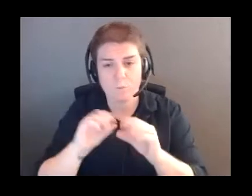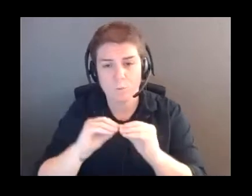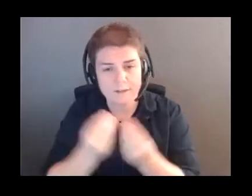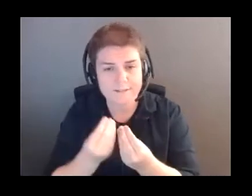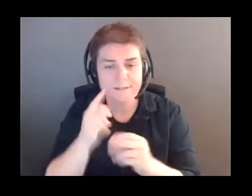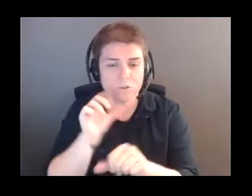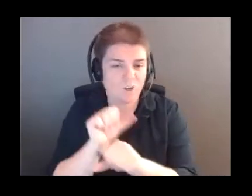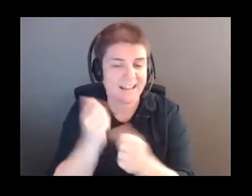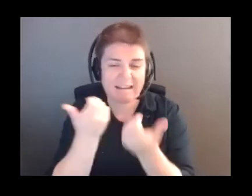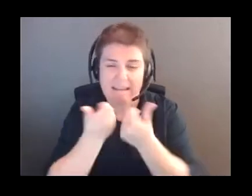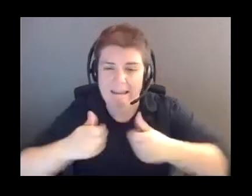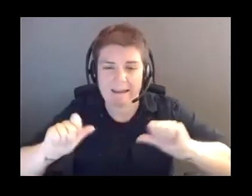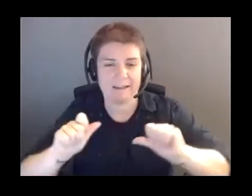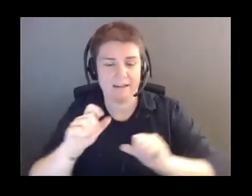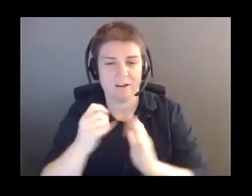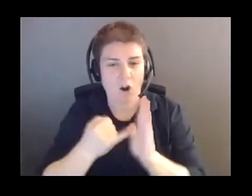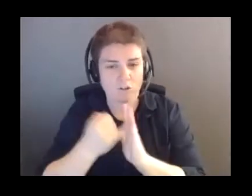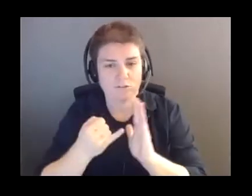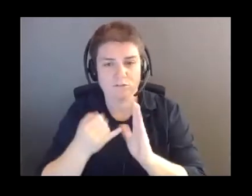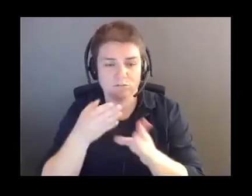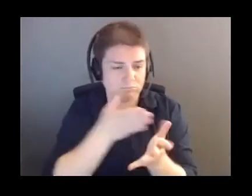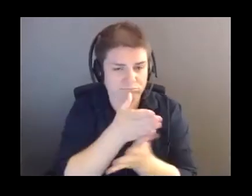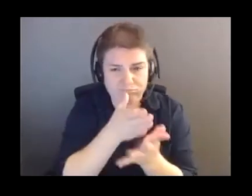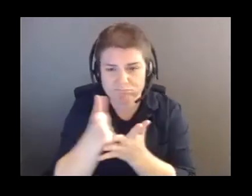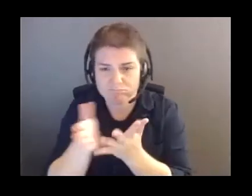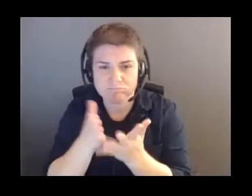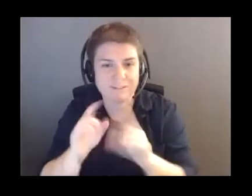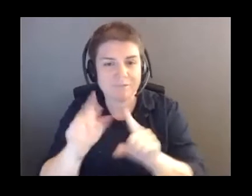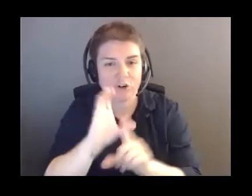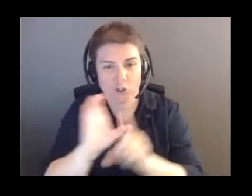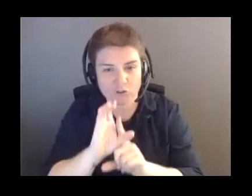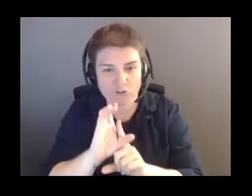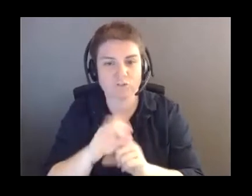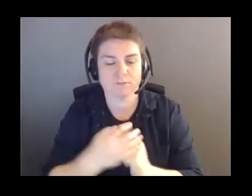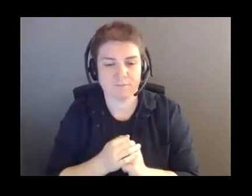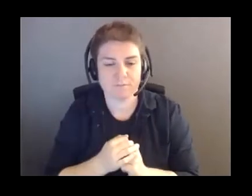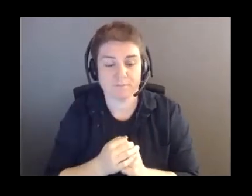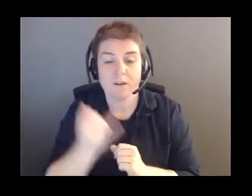any artistic discipline and their various cultural forms. If your organization is not